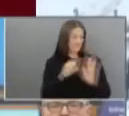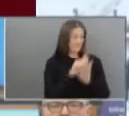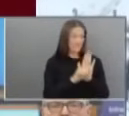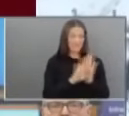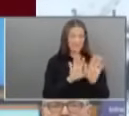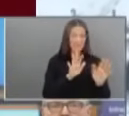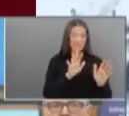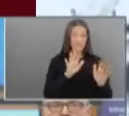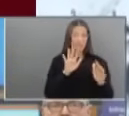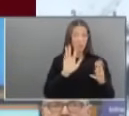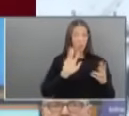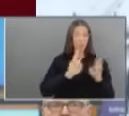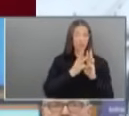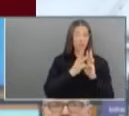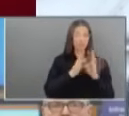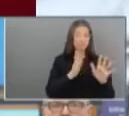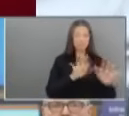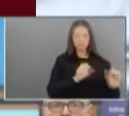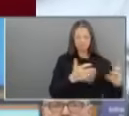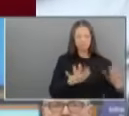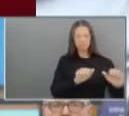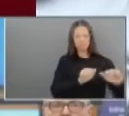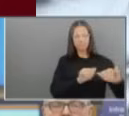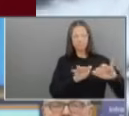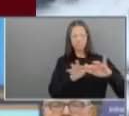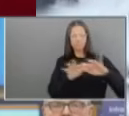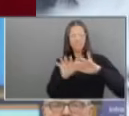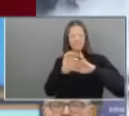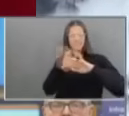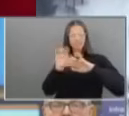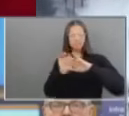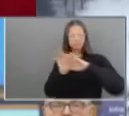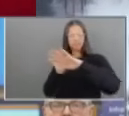THE SYSTEM HAS NOW MOVED OUT OF THE EASTERN SIDE OF OUR STATE.